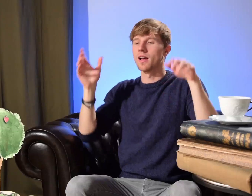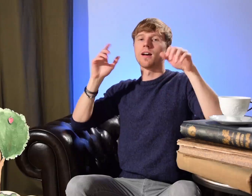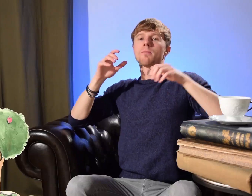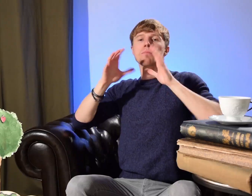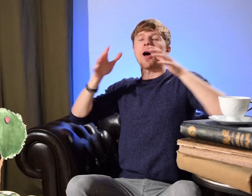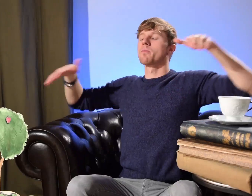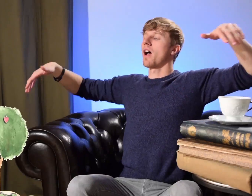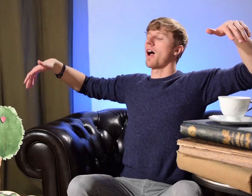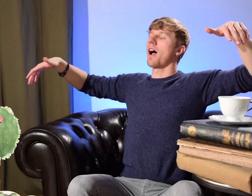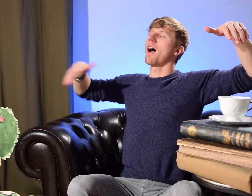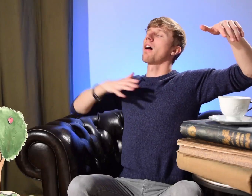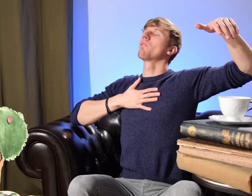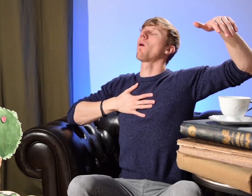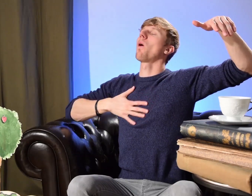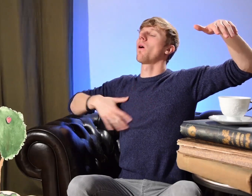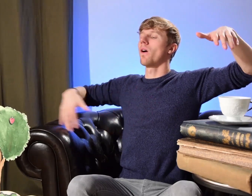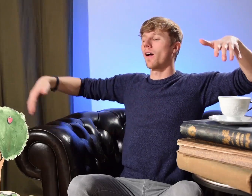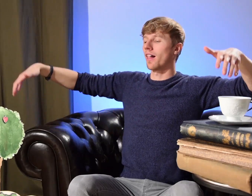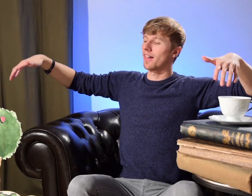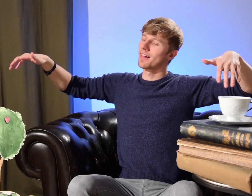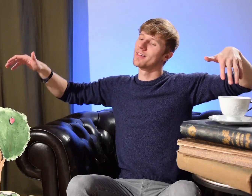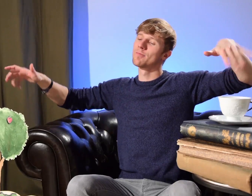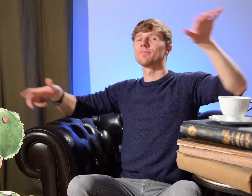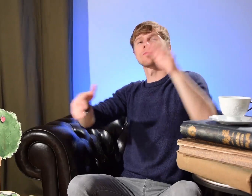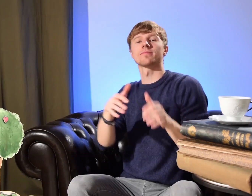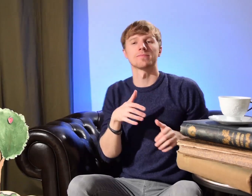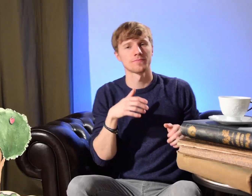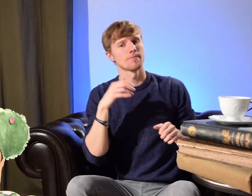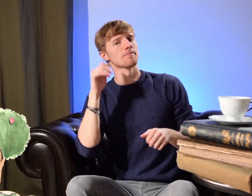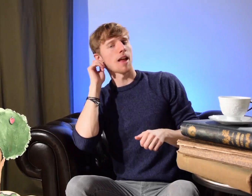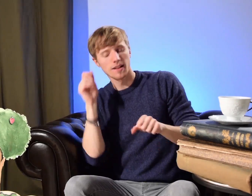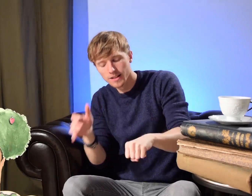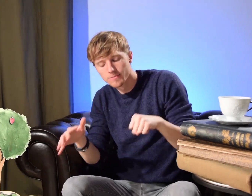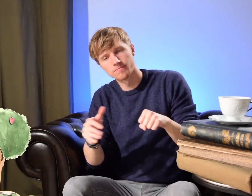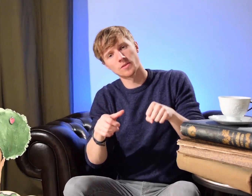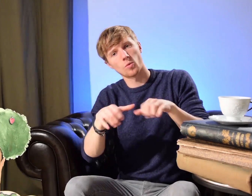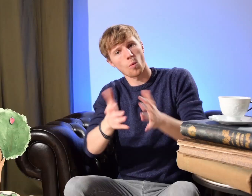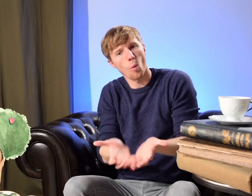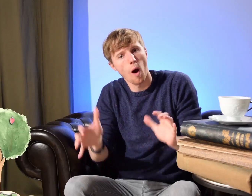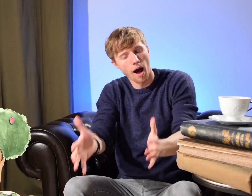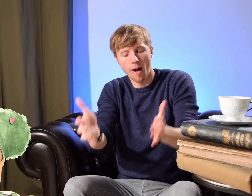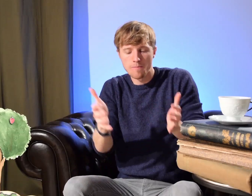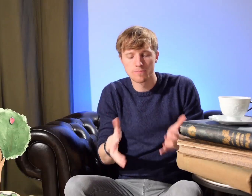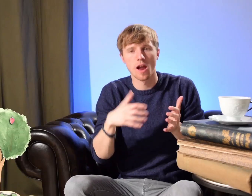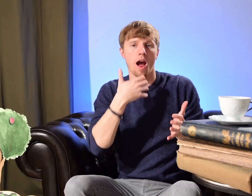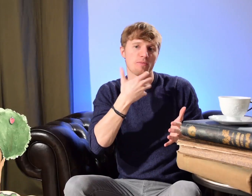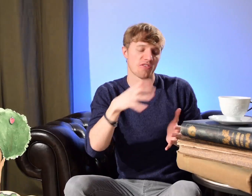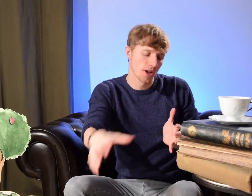The tree felt very much relieved. The girl collected all the apples